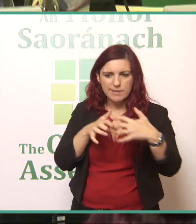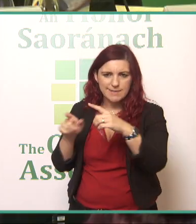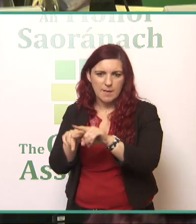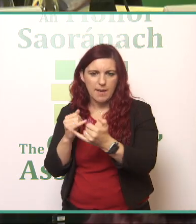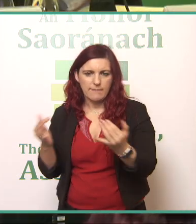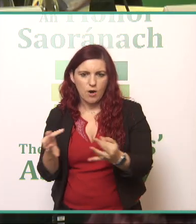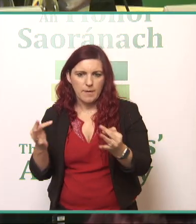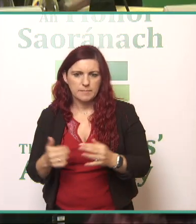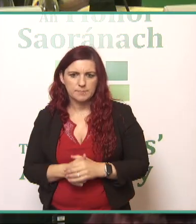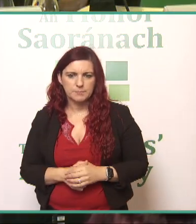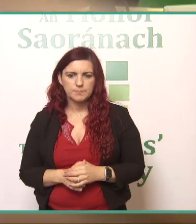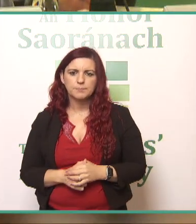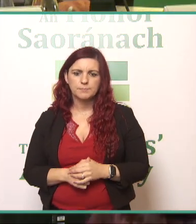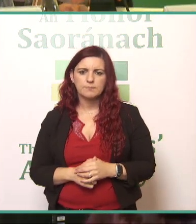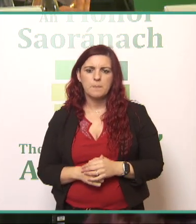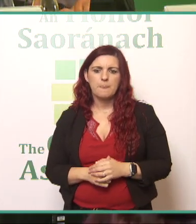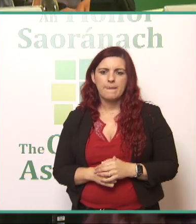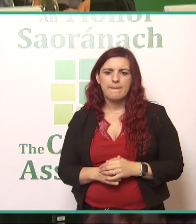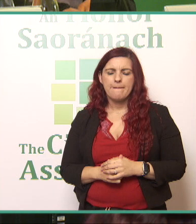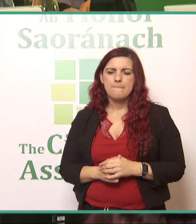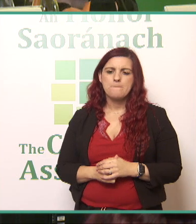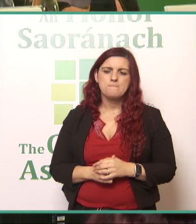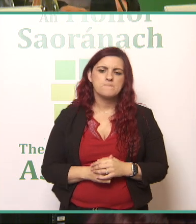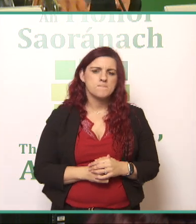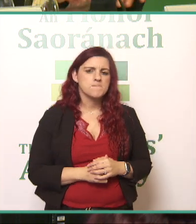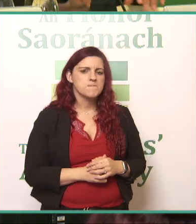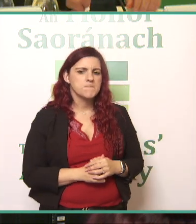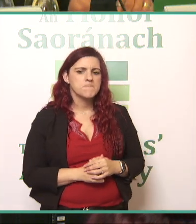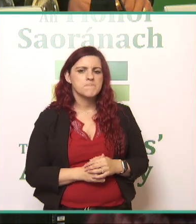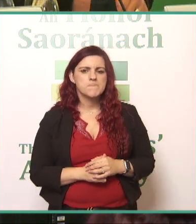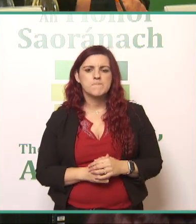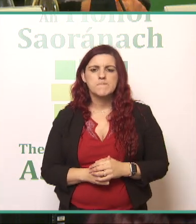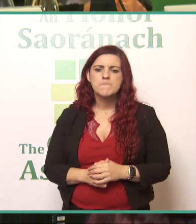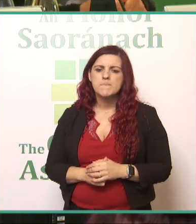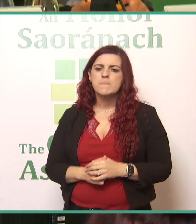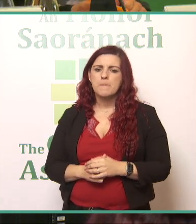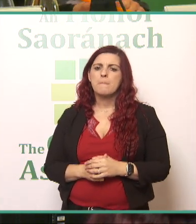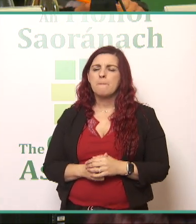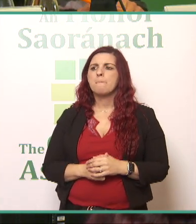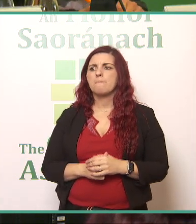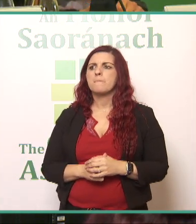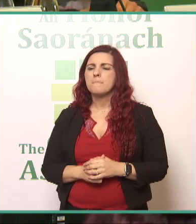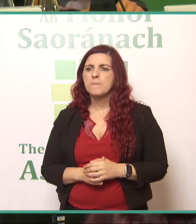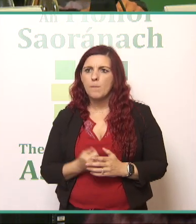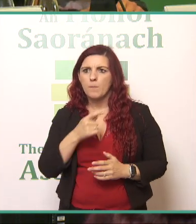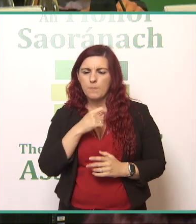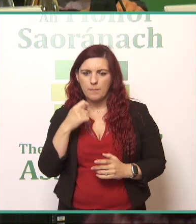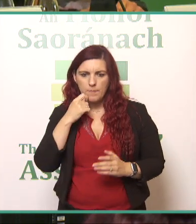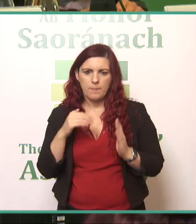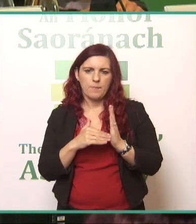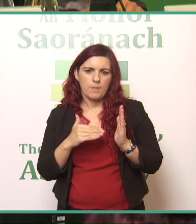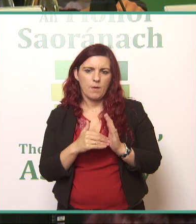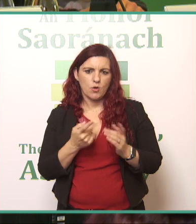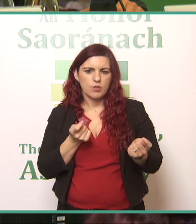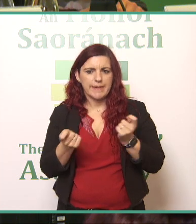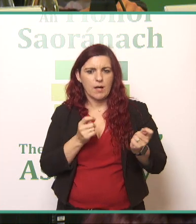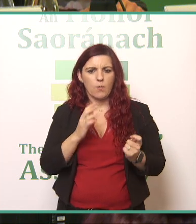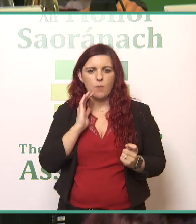okay and yeah I would argue and let's start dealing with the wetlands and Kieran is very much